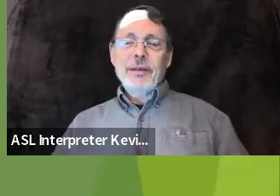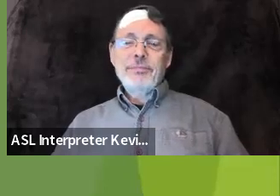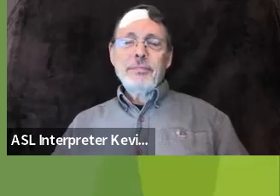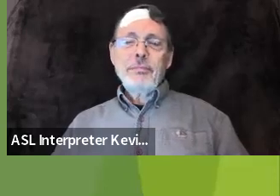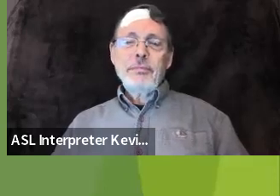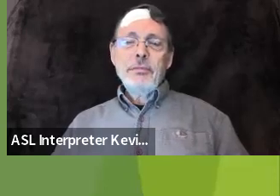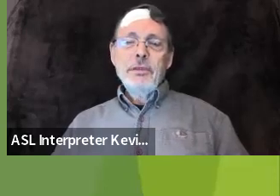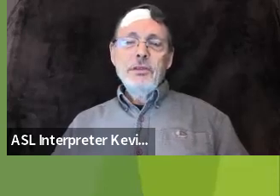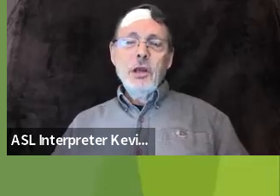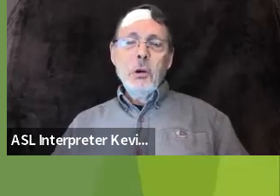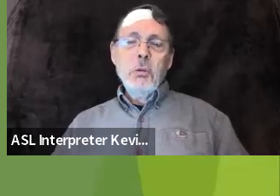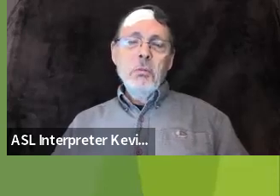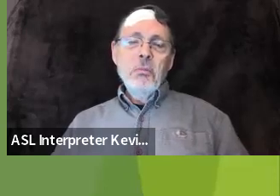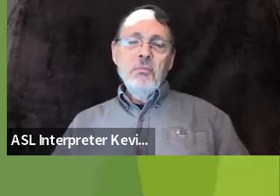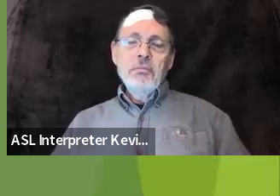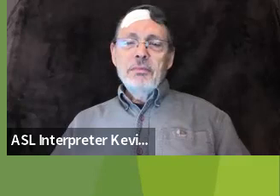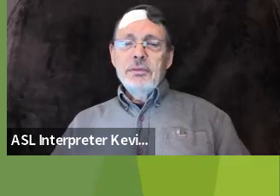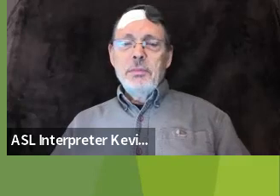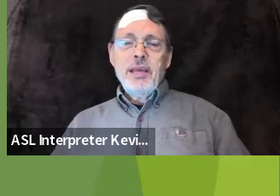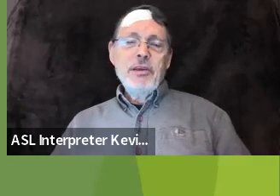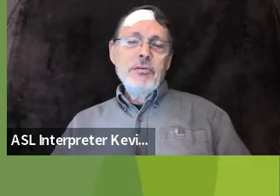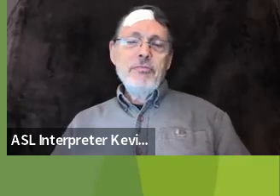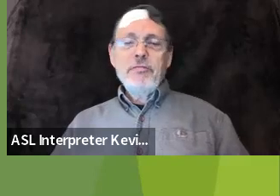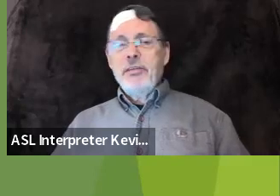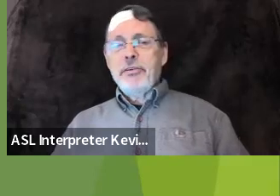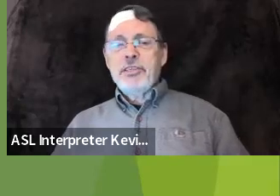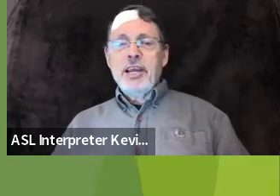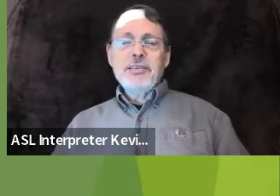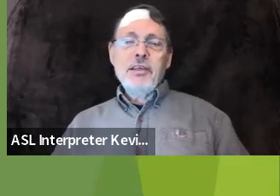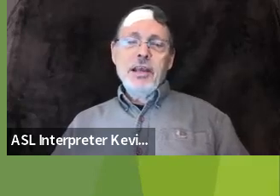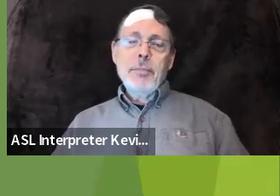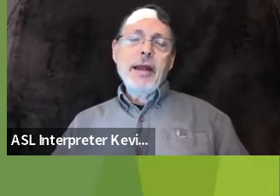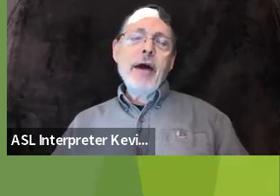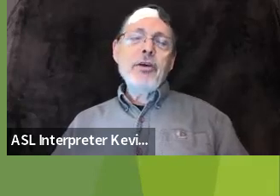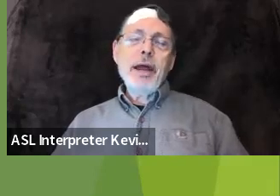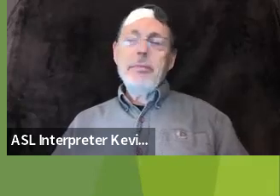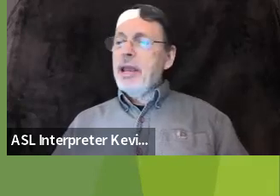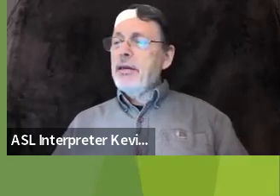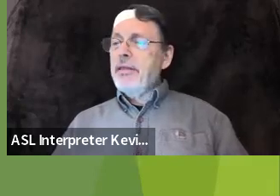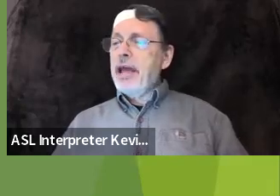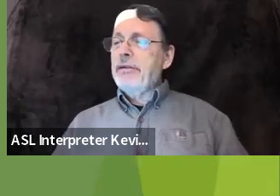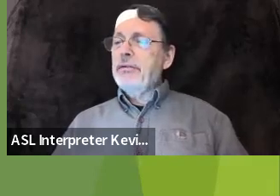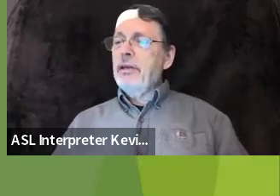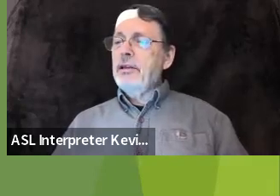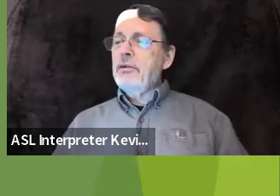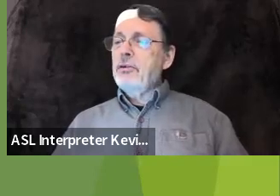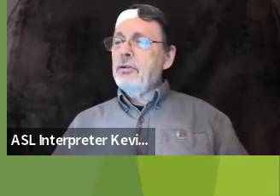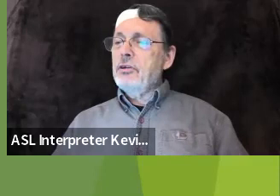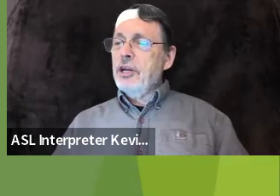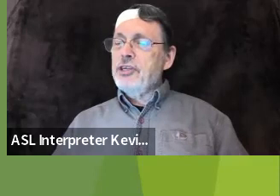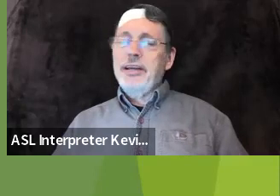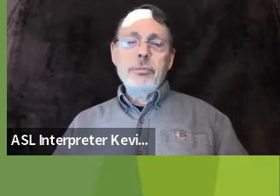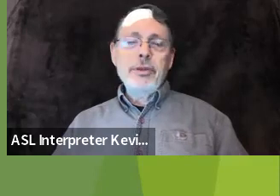So, let me give you 15 or 30 seconds to think about how you that change that into plain